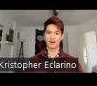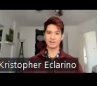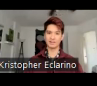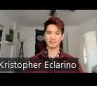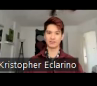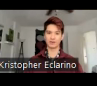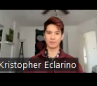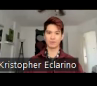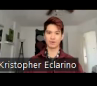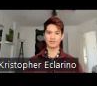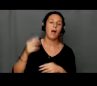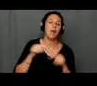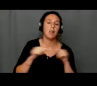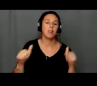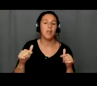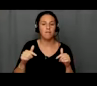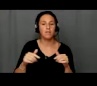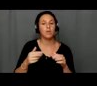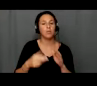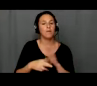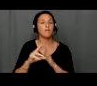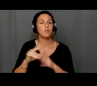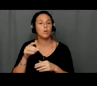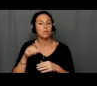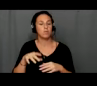findings of our report, and i'll turn it over to nat.